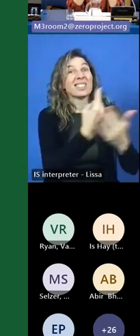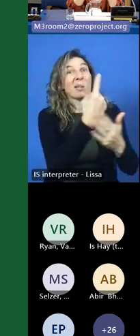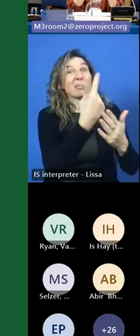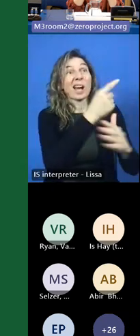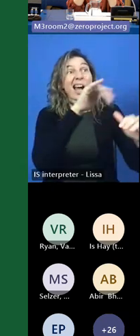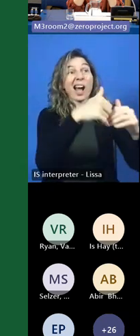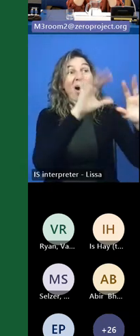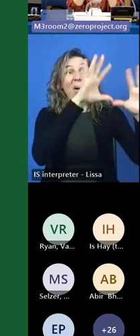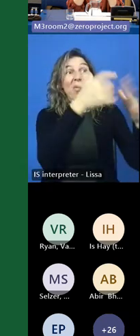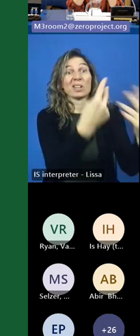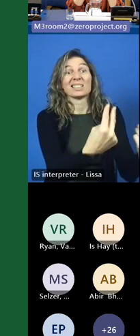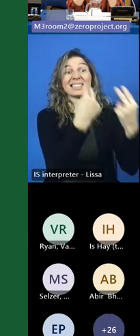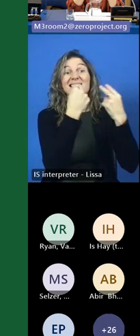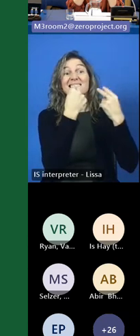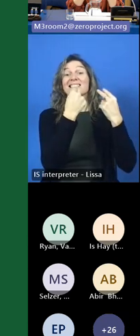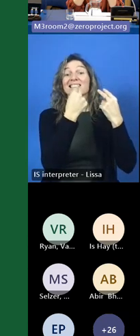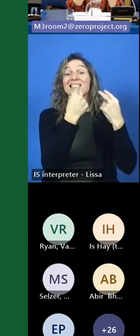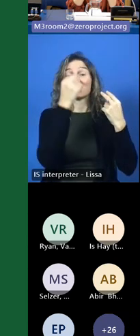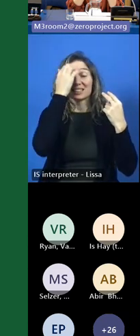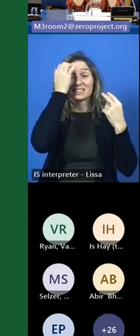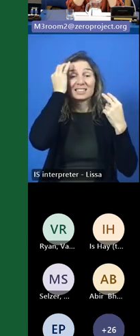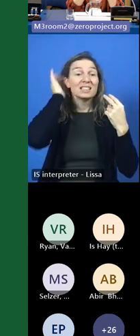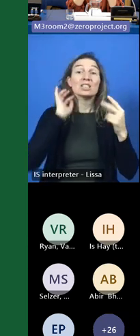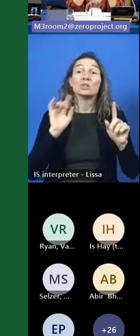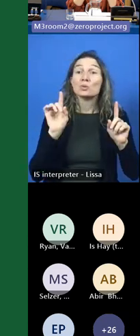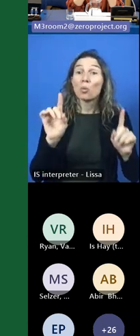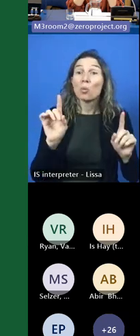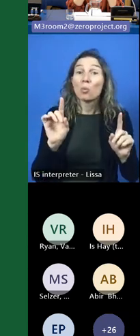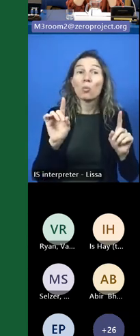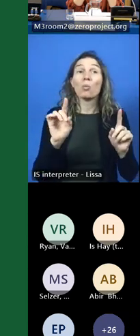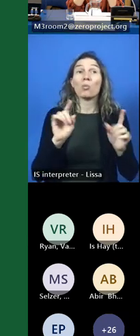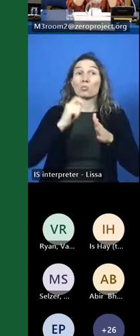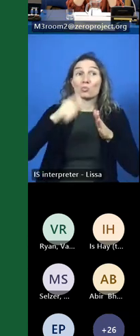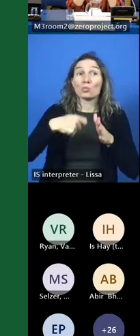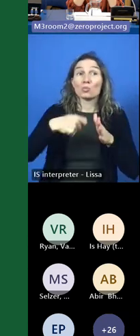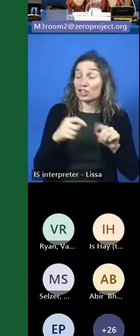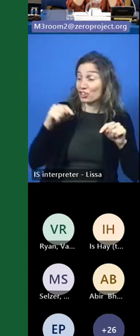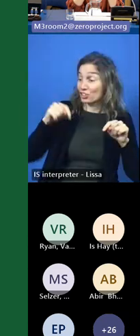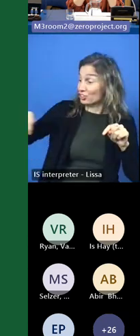believe in the powers of projects like the ones we are going to hear from today, I believe in